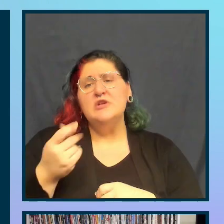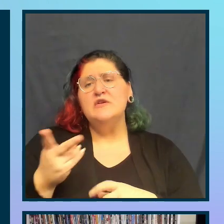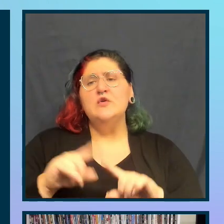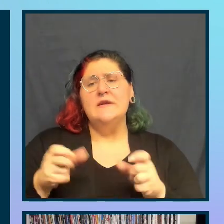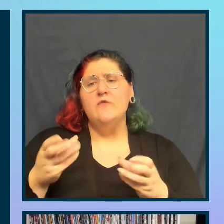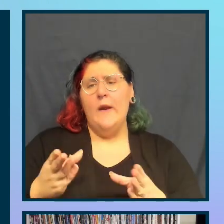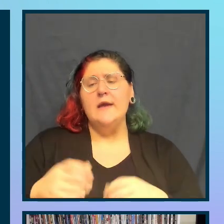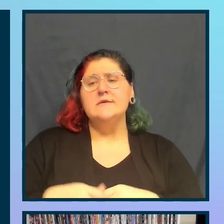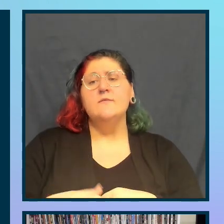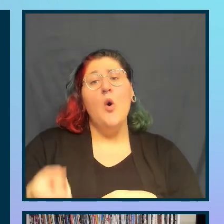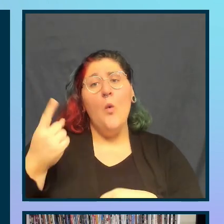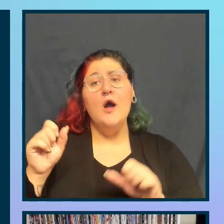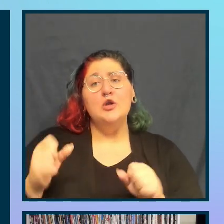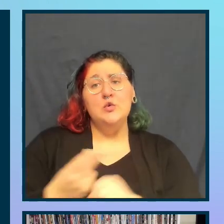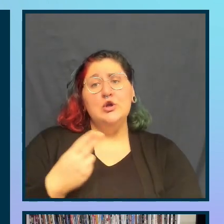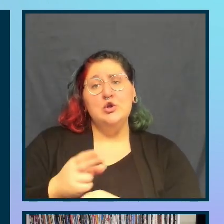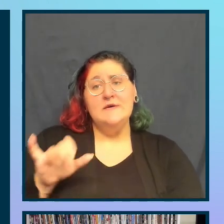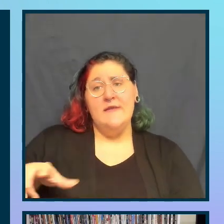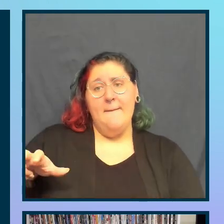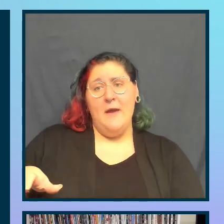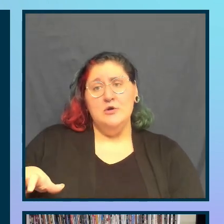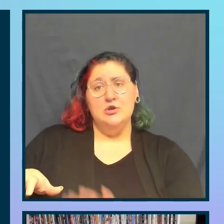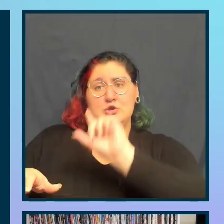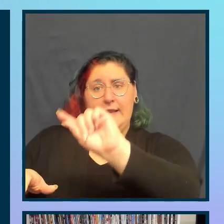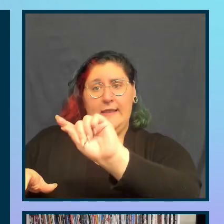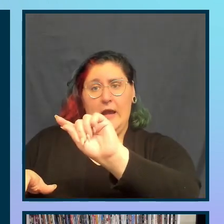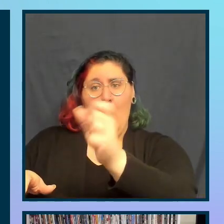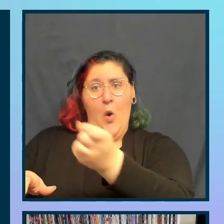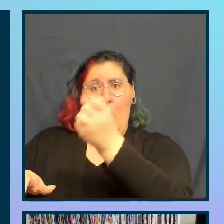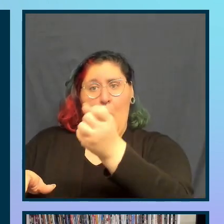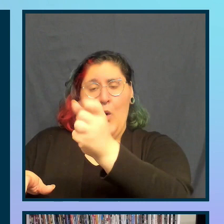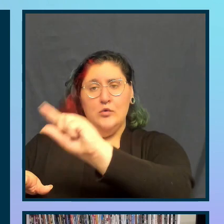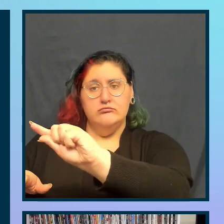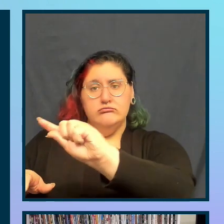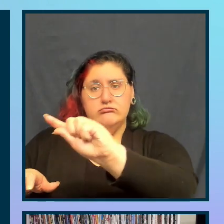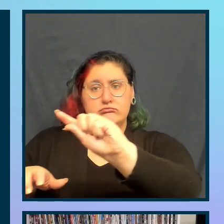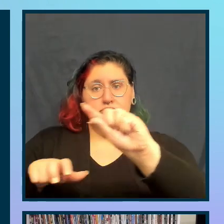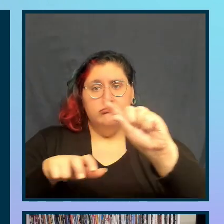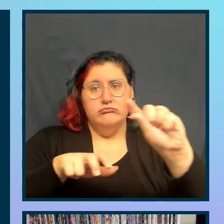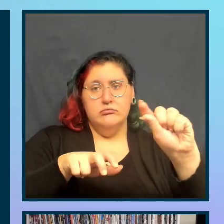which is a long press and then drag the mouse pointer across the screen. So this is the same as using the explore method